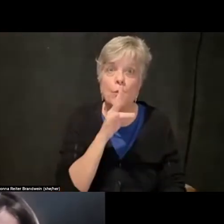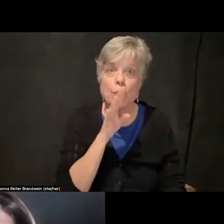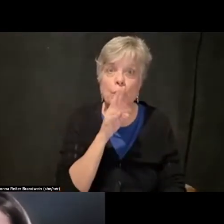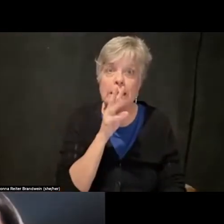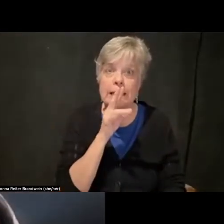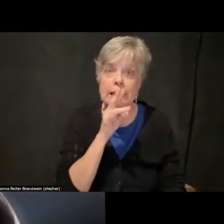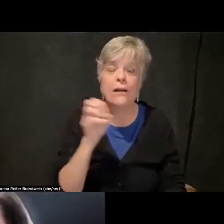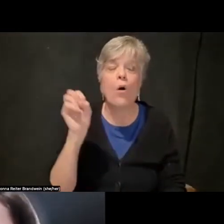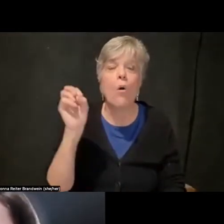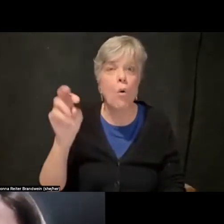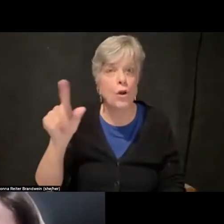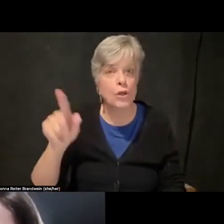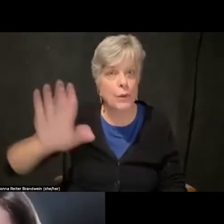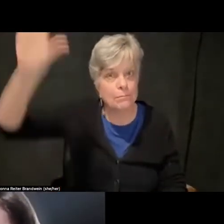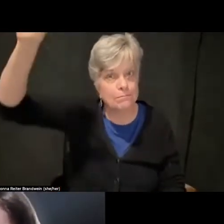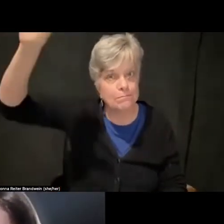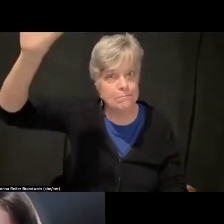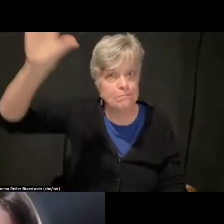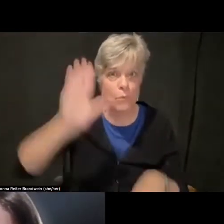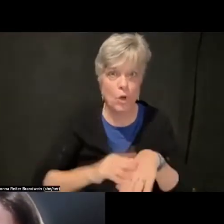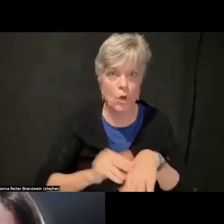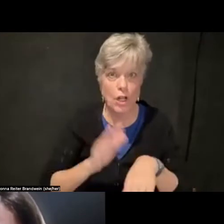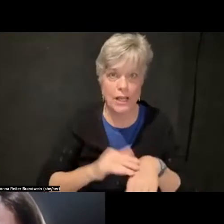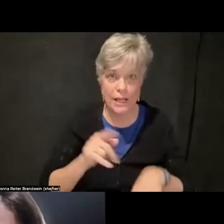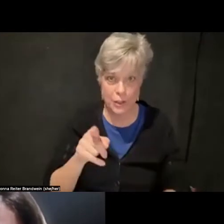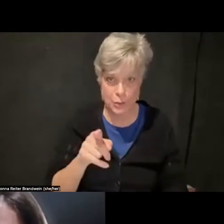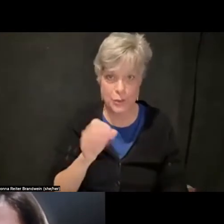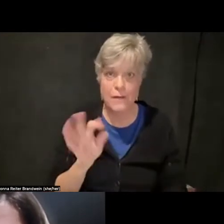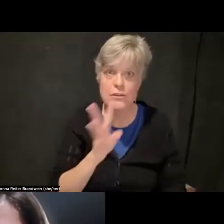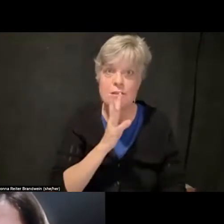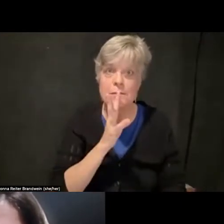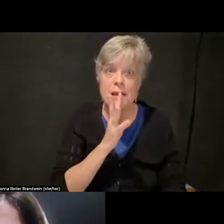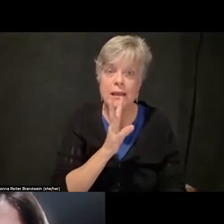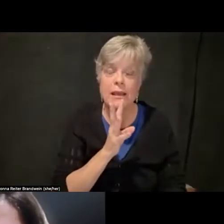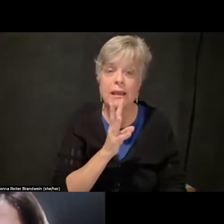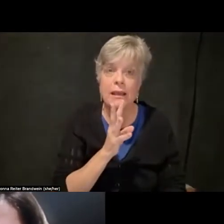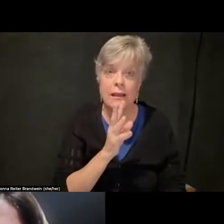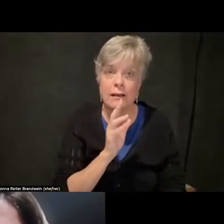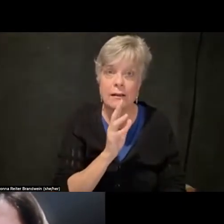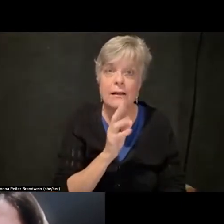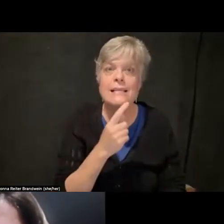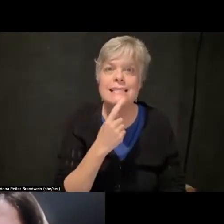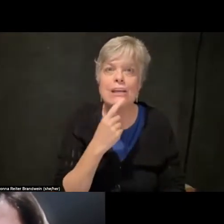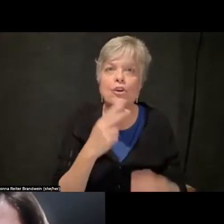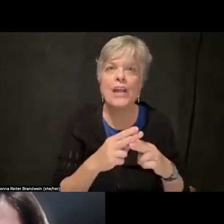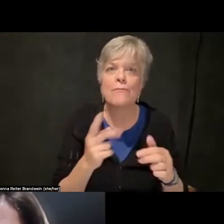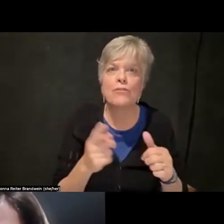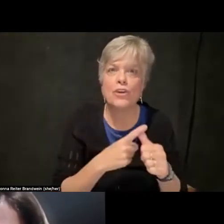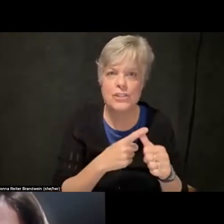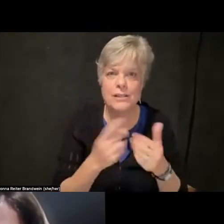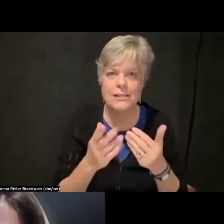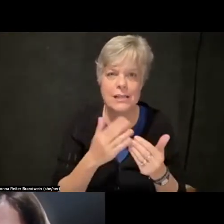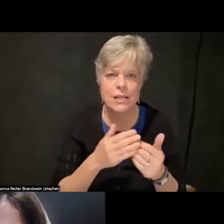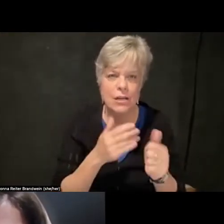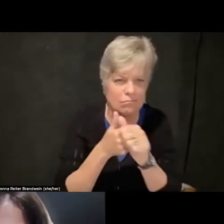and we'll call on you. If you're speaking out loud, we encourage you to share your name first, so that's easier to track the conversation.